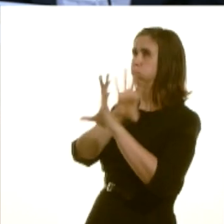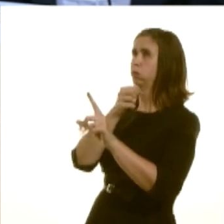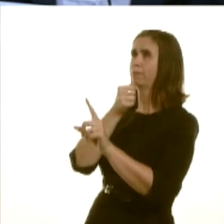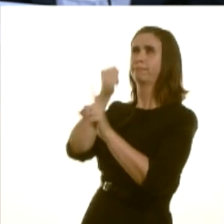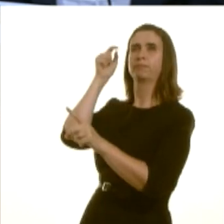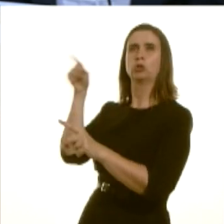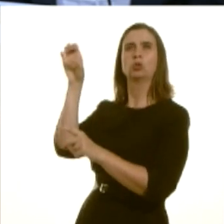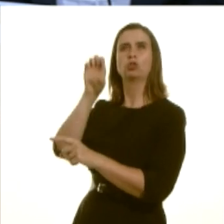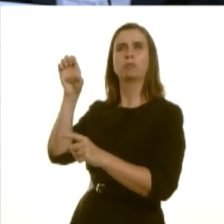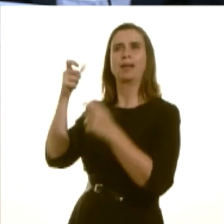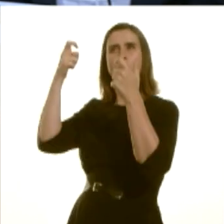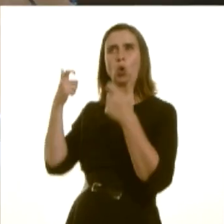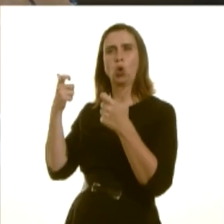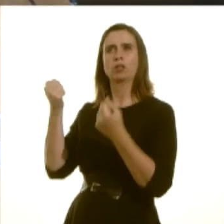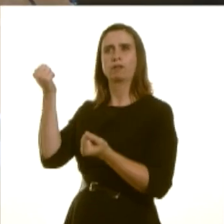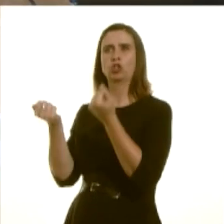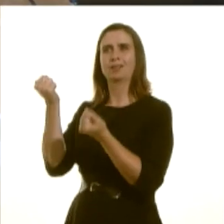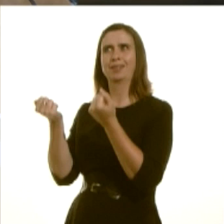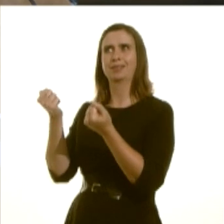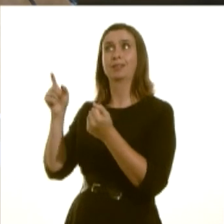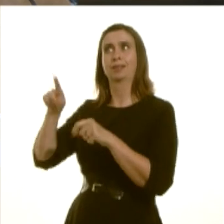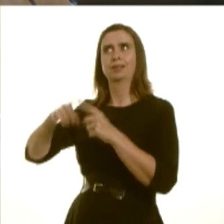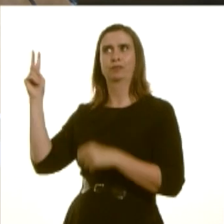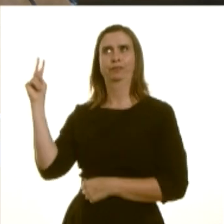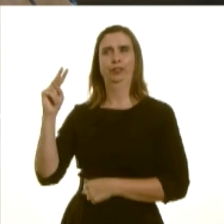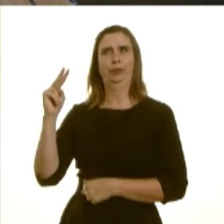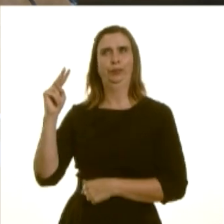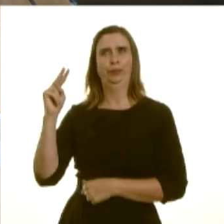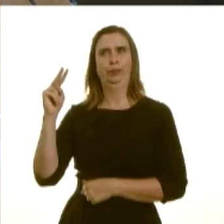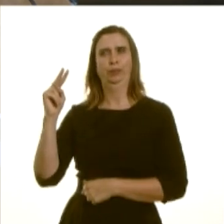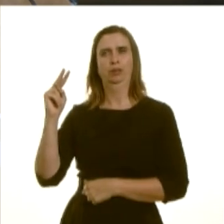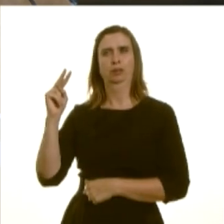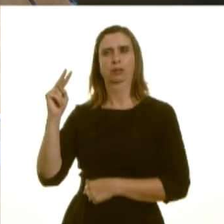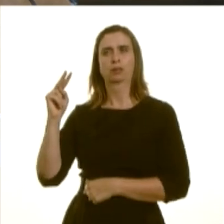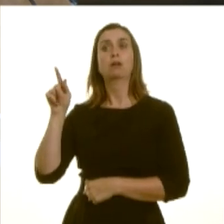of Justice, which, of course, may take a different view. So, the more that that is emphasised